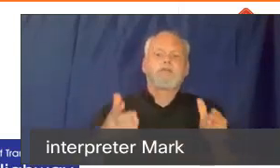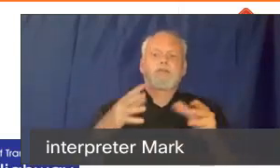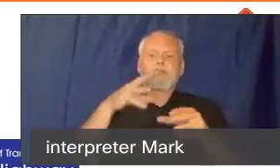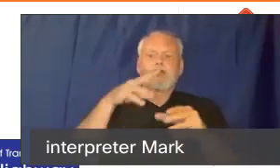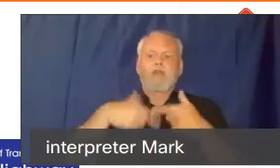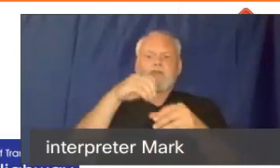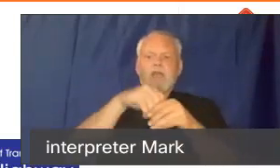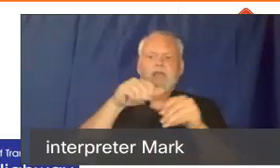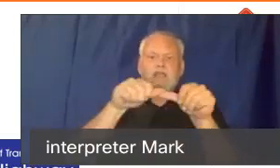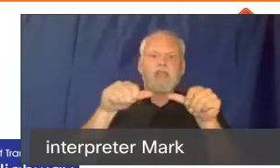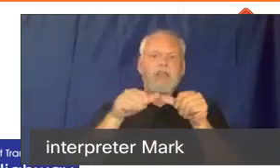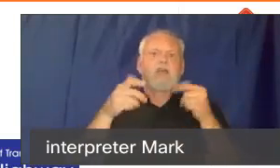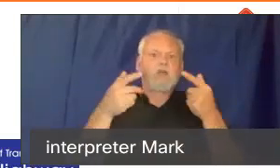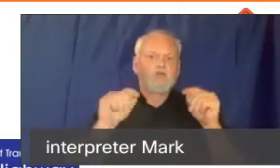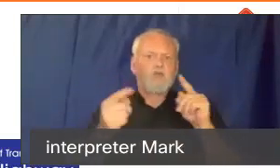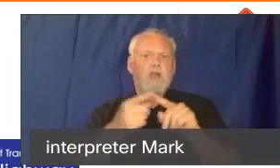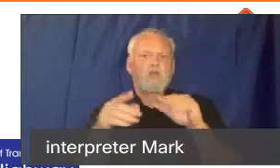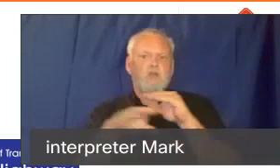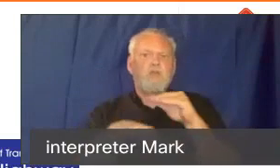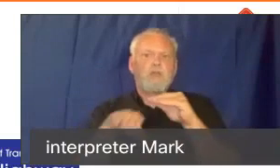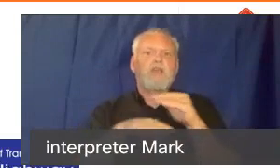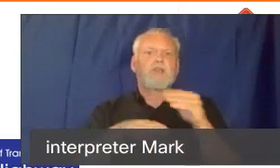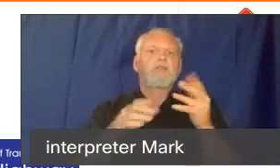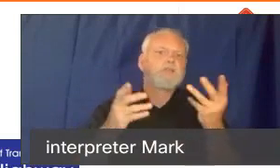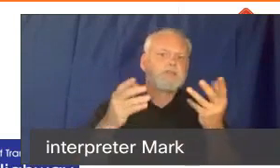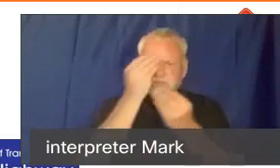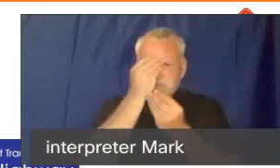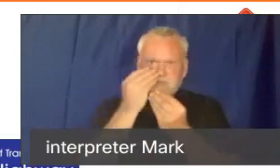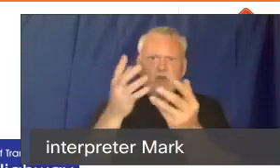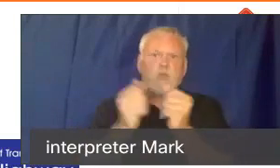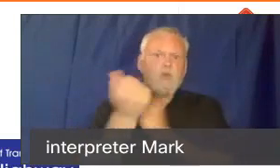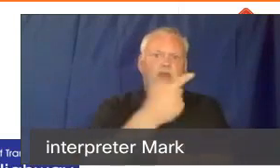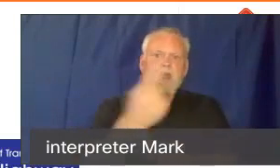So, yeah, we try to be best to coordinate with everyone. And, like I said, that layer, we're here to.